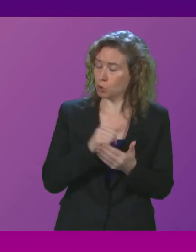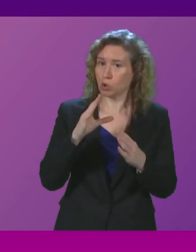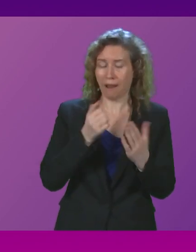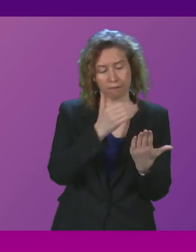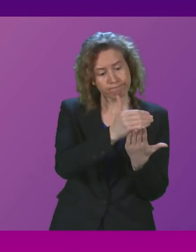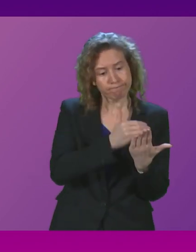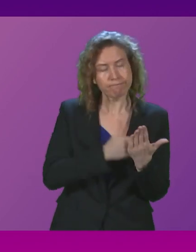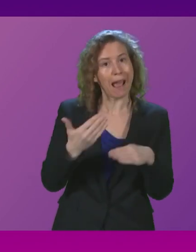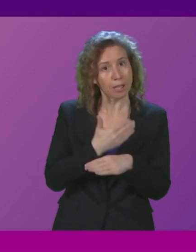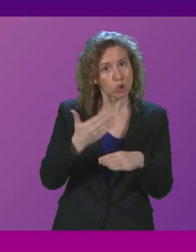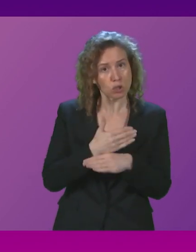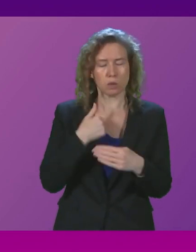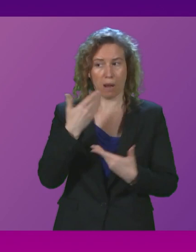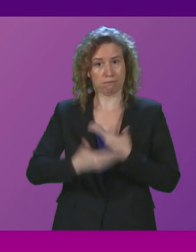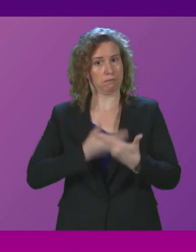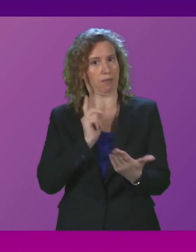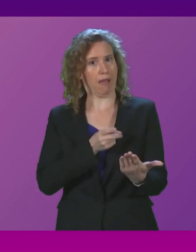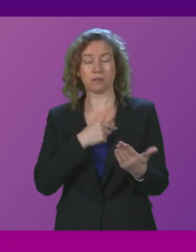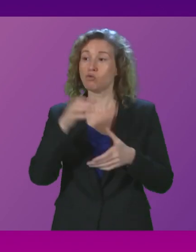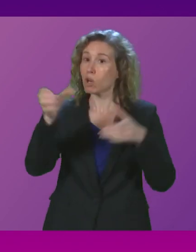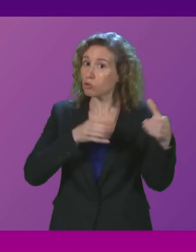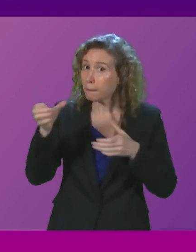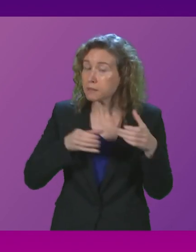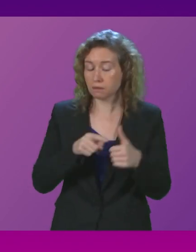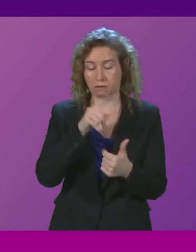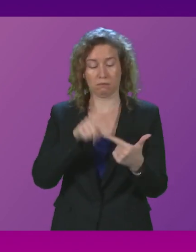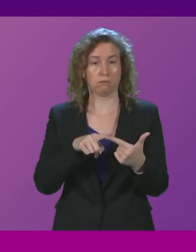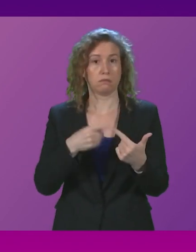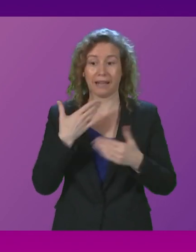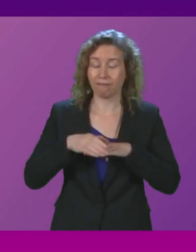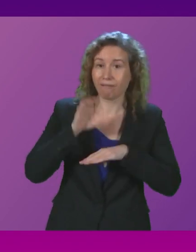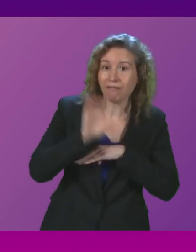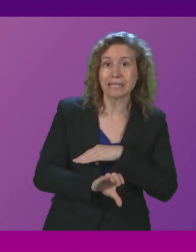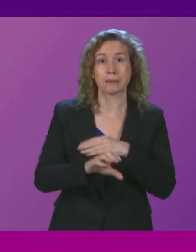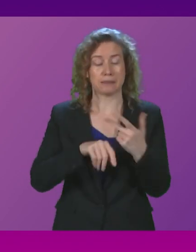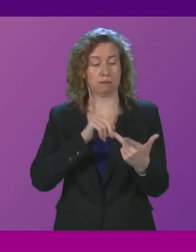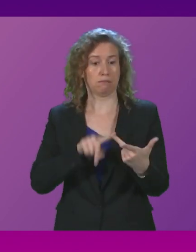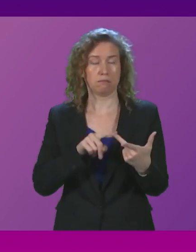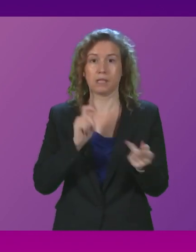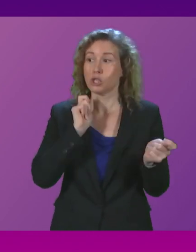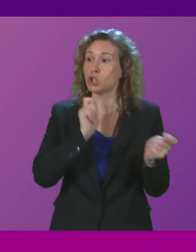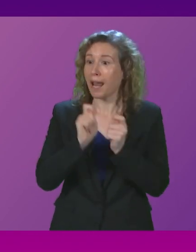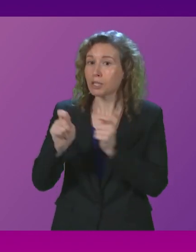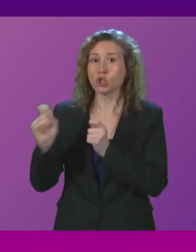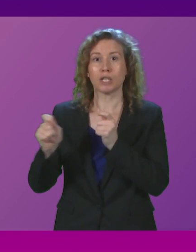tackling the pressures with regard to recruitment, investment and changing the pathways of care